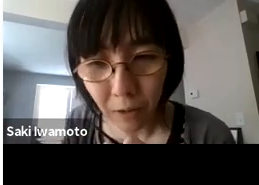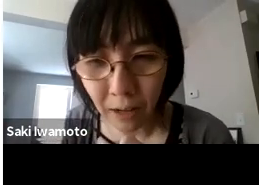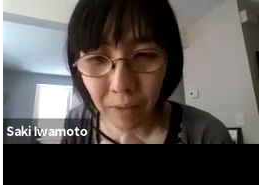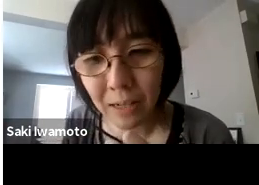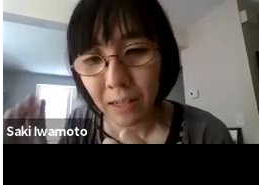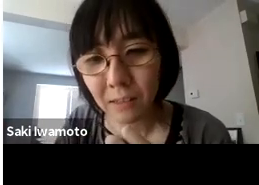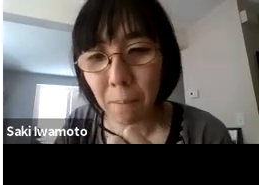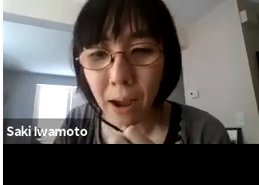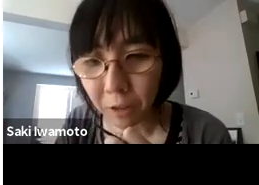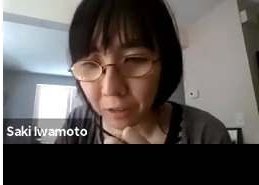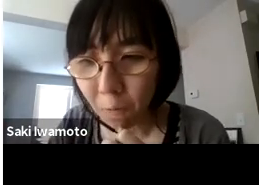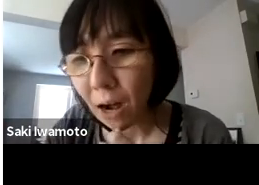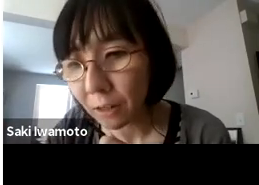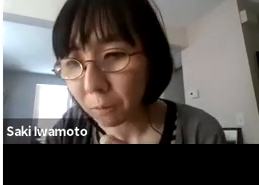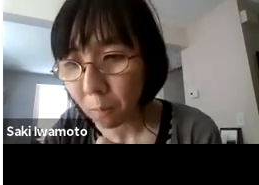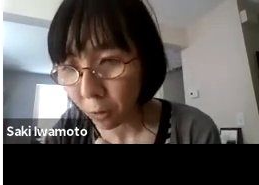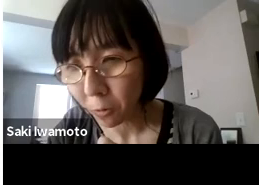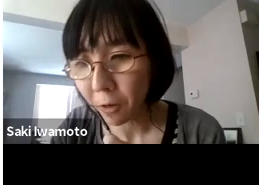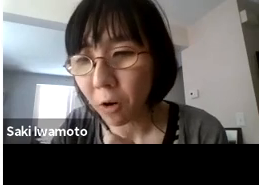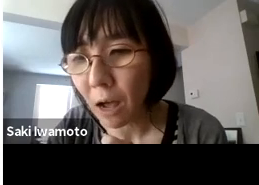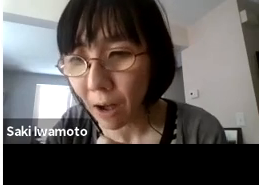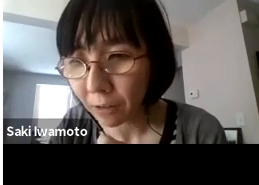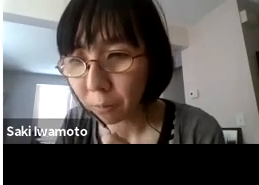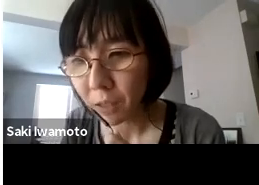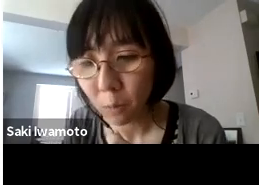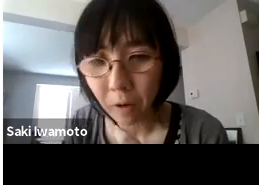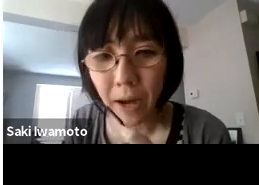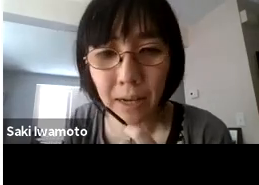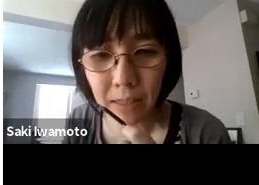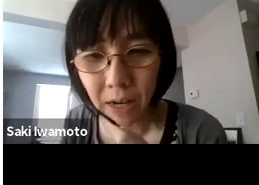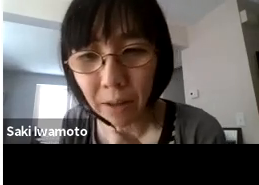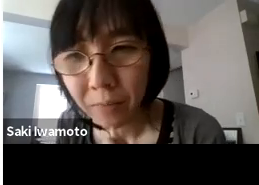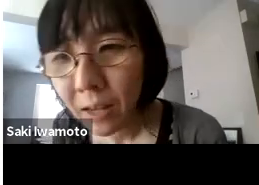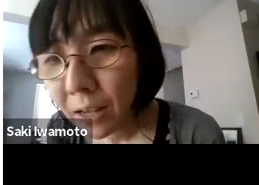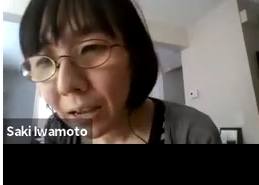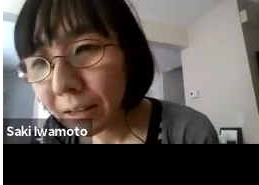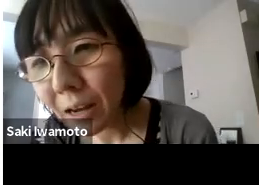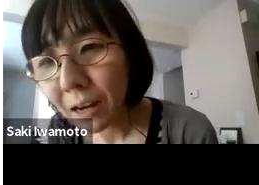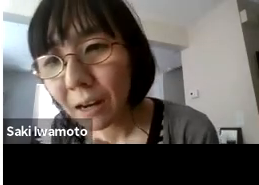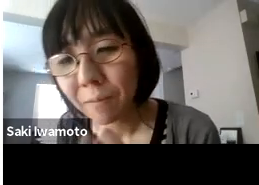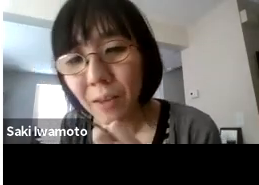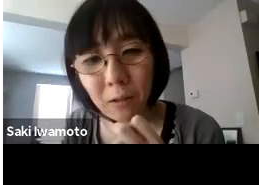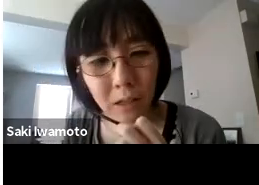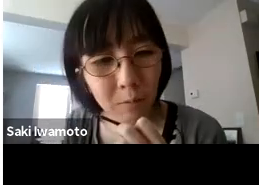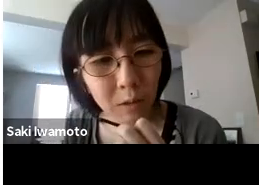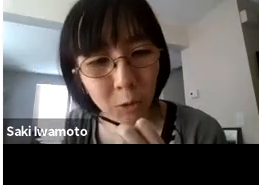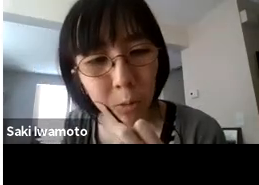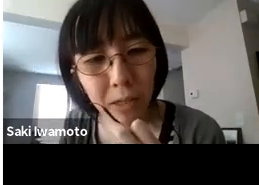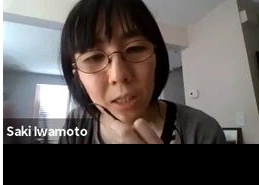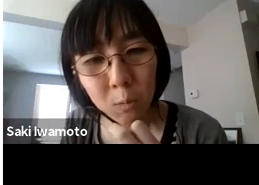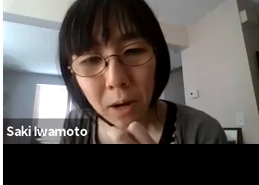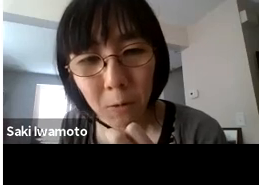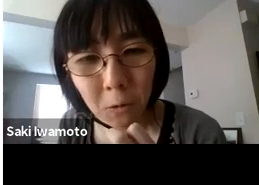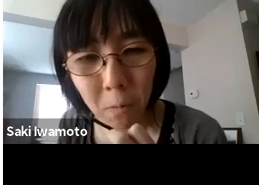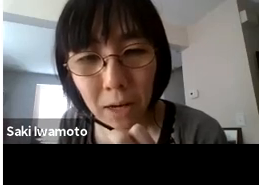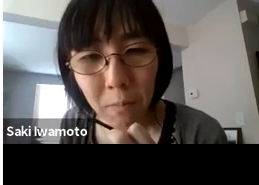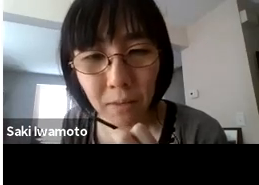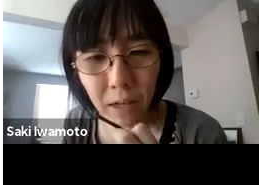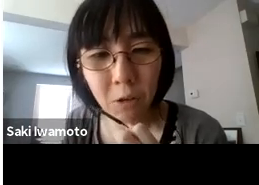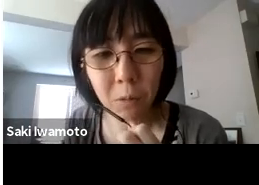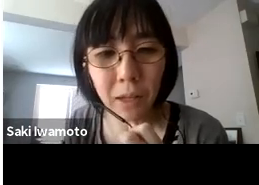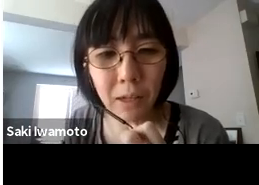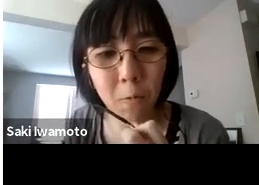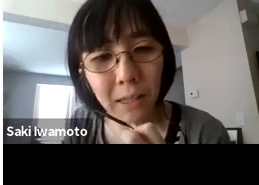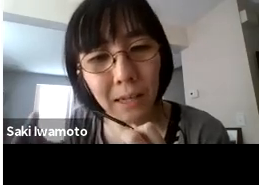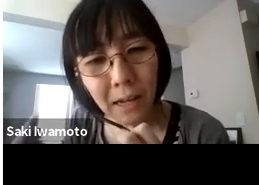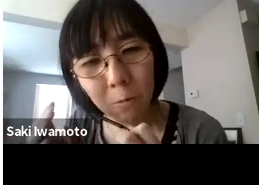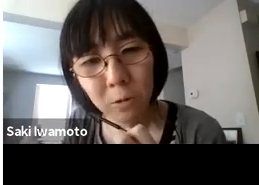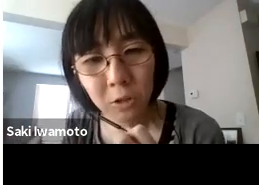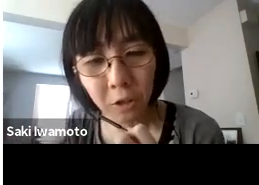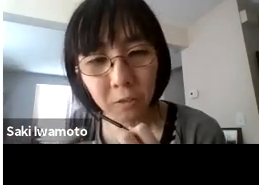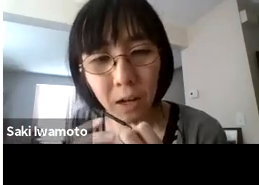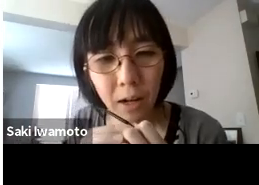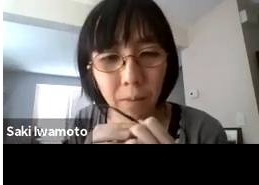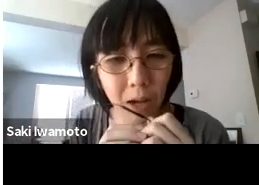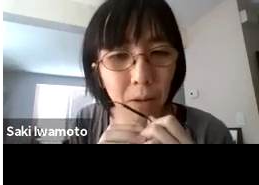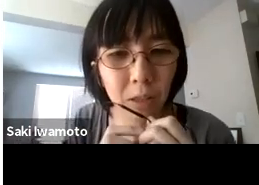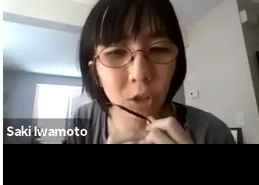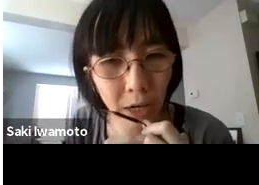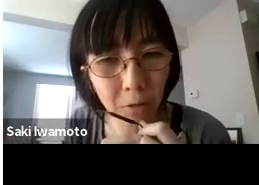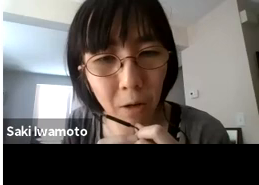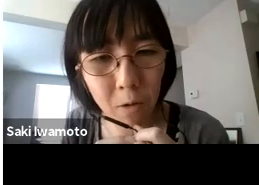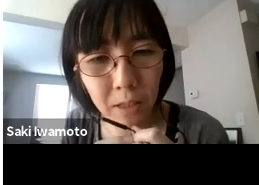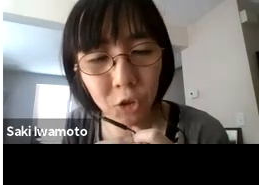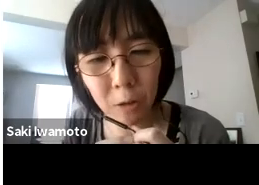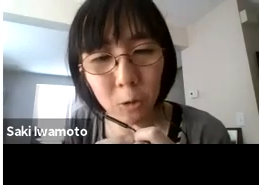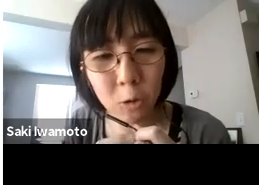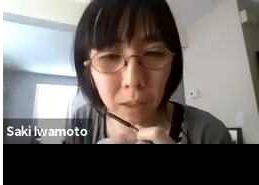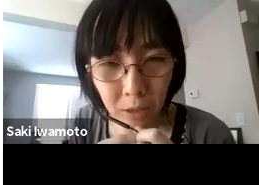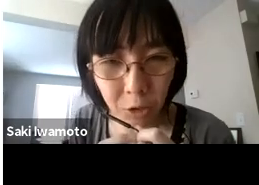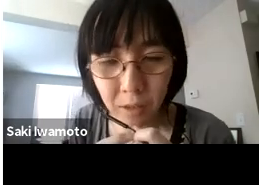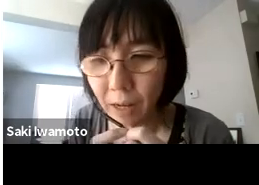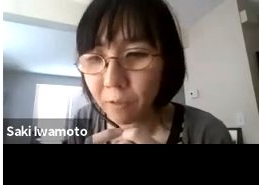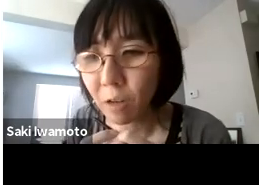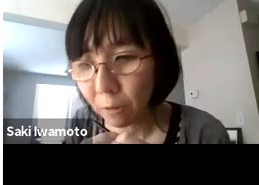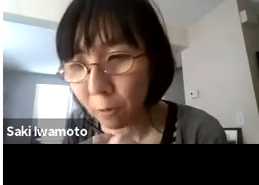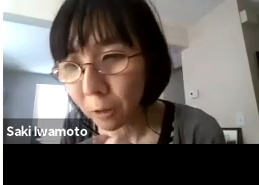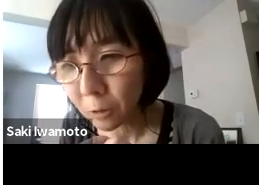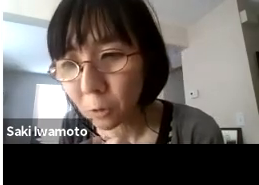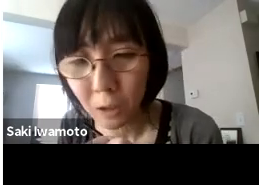Great for yourself, and it does not matter like what other people are doing or how other people are engaged in, and that sort of like this moment also made me think of like what can I observe about this child what this child could be interested in.